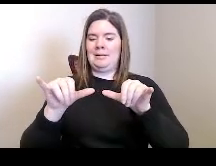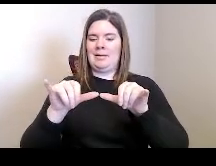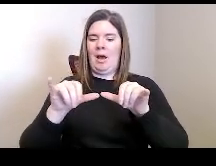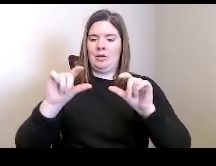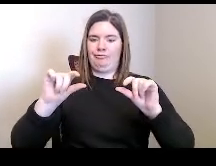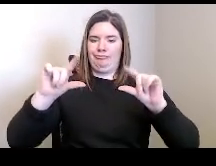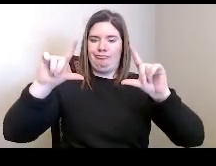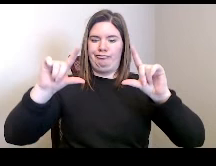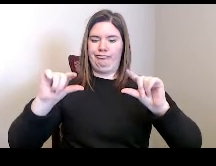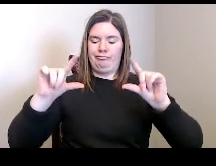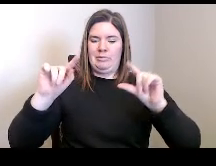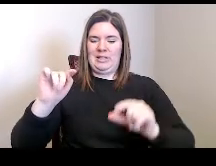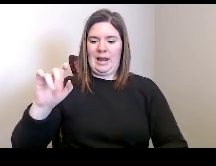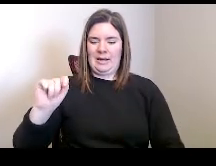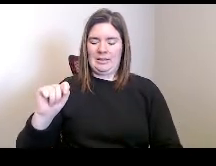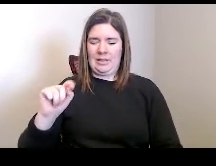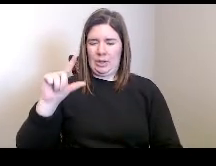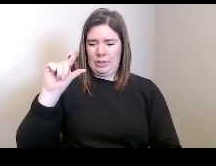Smaller text requires a higher contrast.